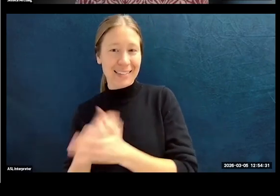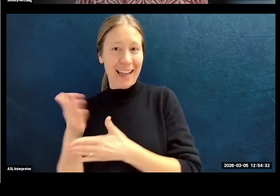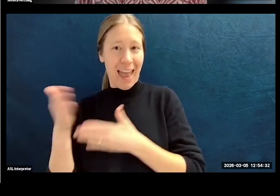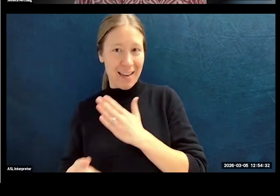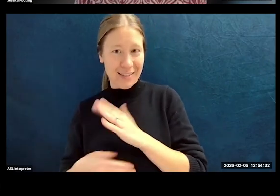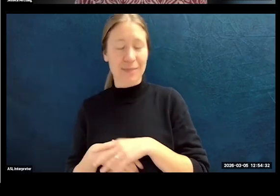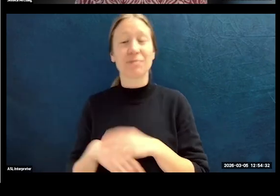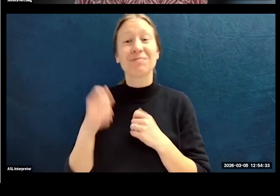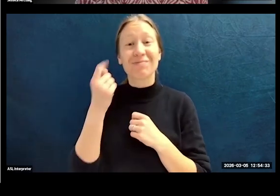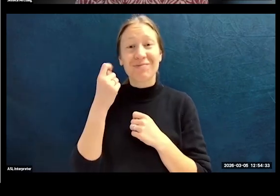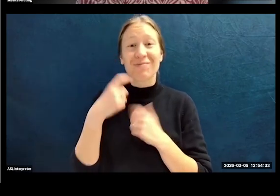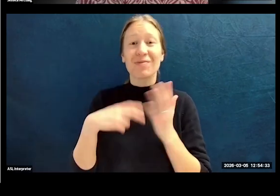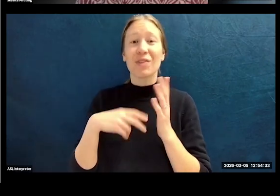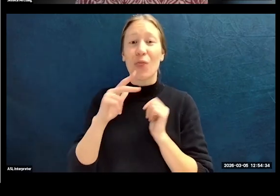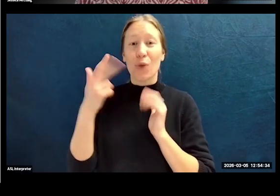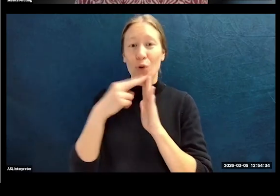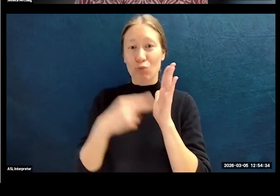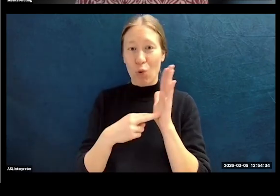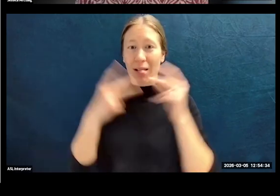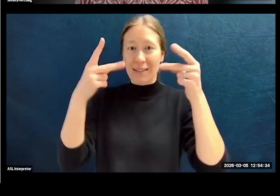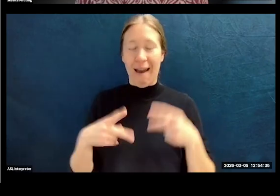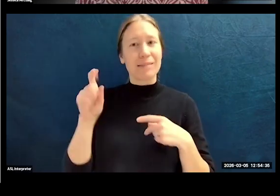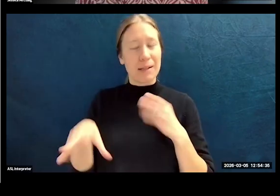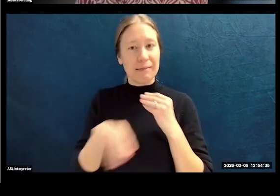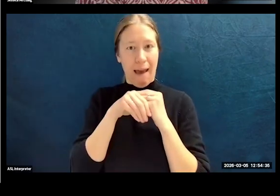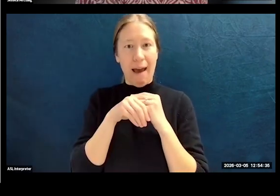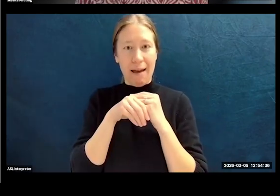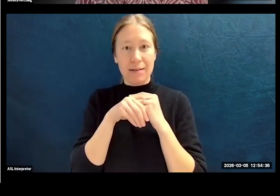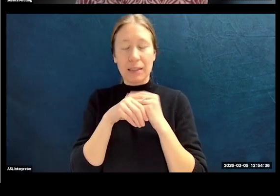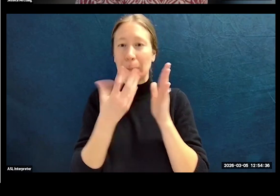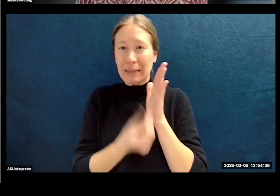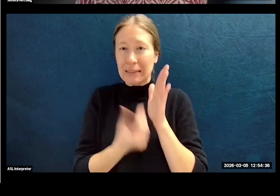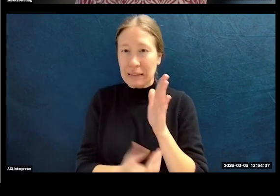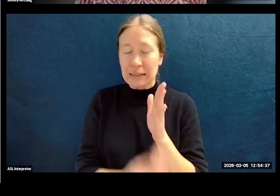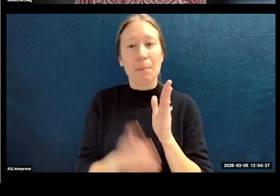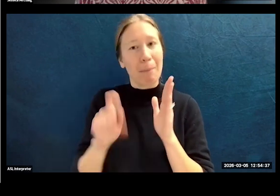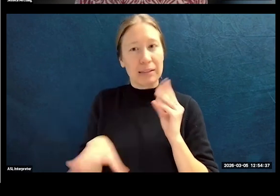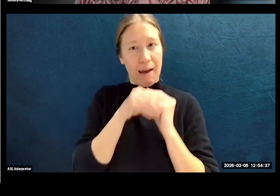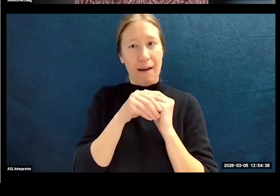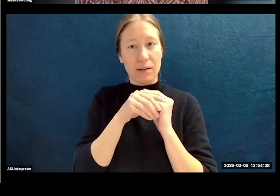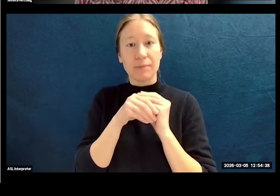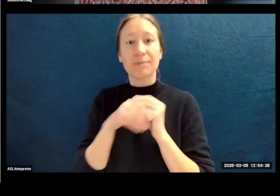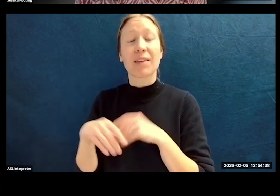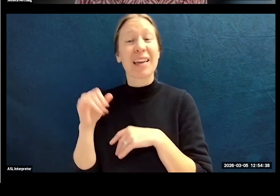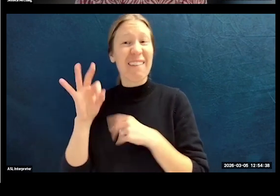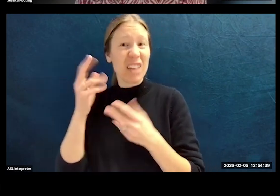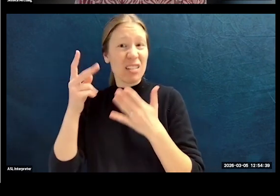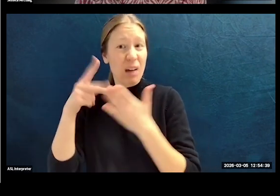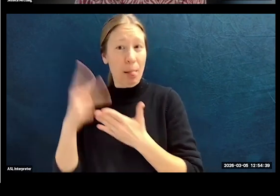and duplicate tags need to be removed. Again, those missing tags need to be there. So, assistive tech is going to detect that element,